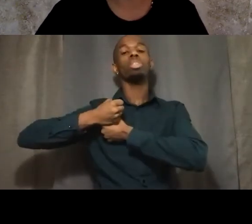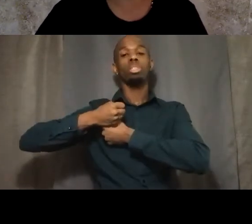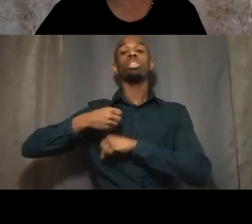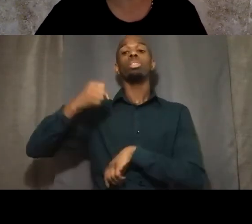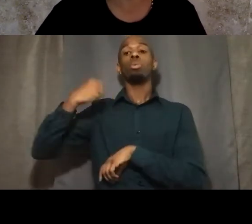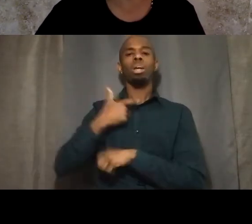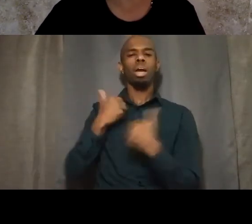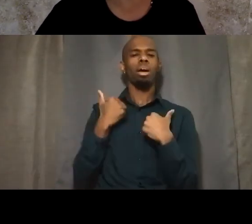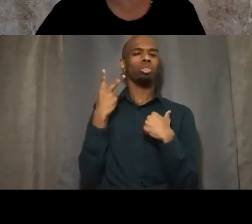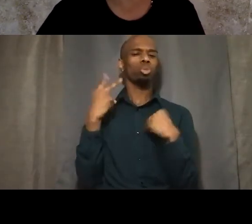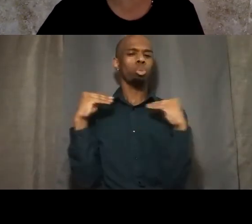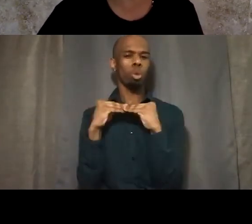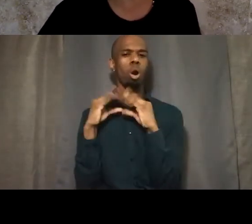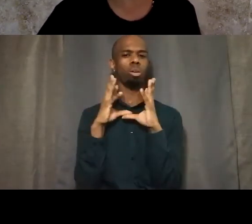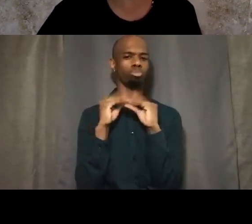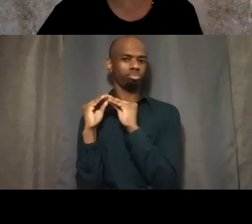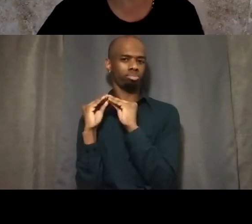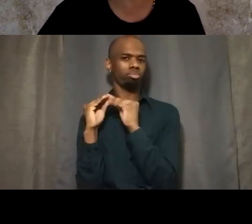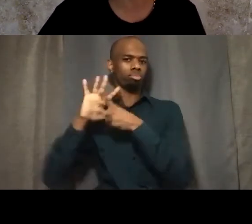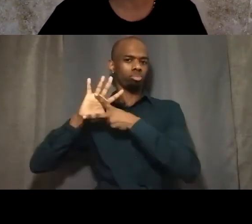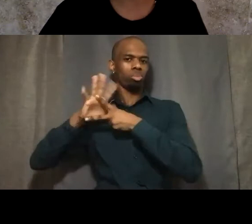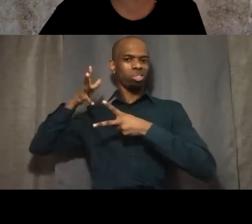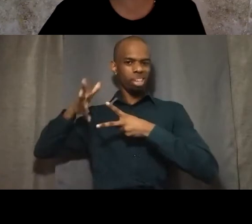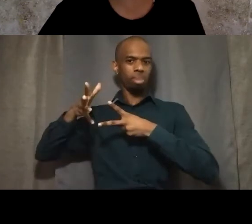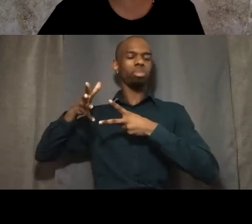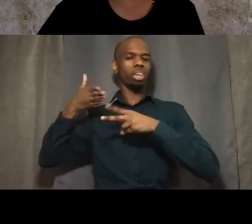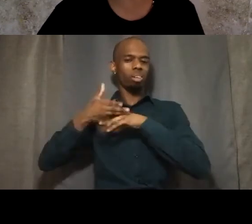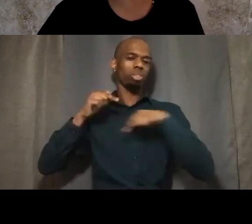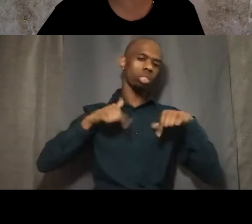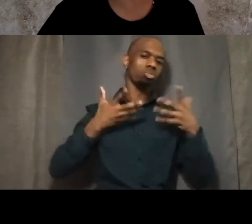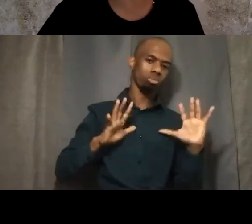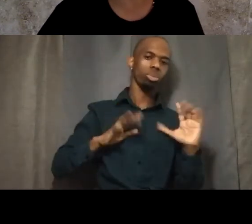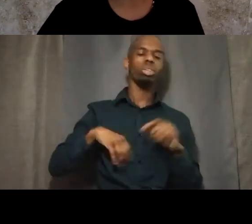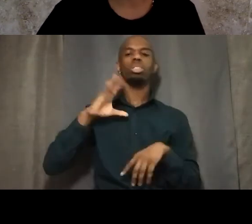And I'll make sure that you're plugged in on how to get this passed in the name of Kenneth Ross, Jr.